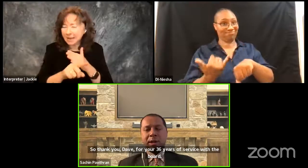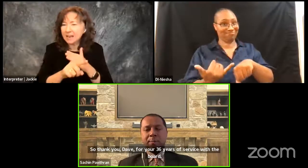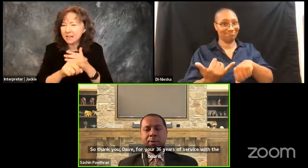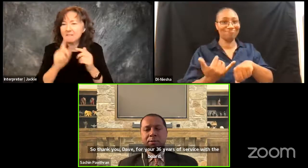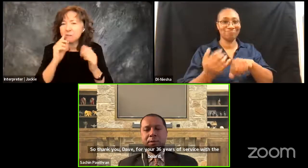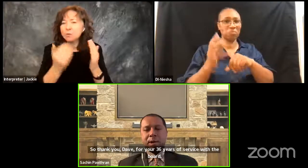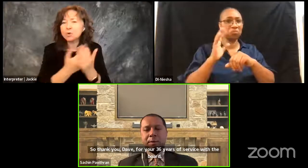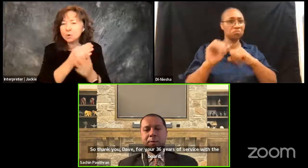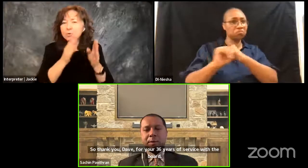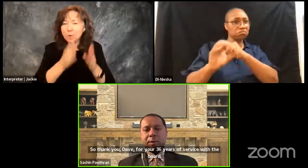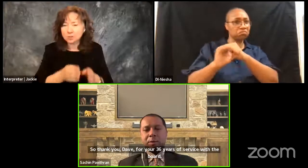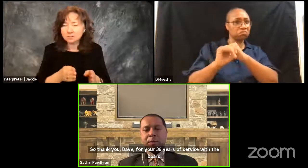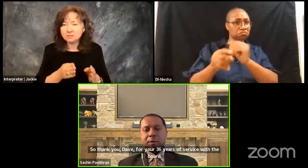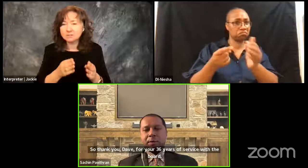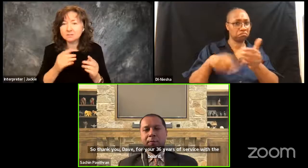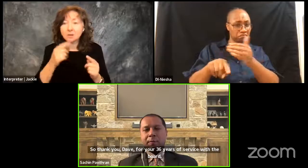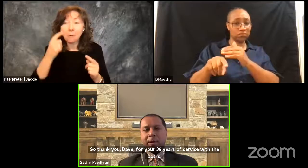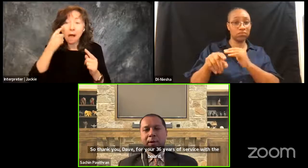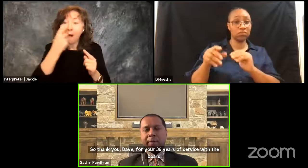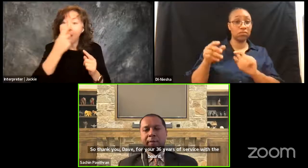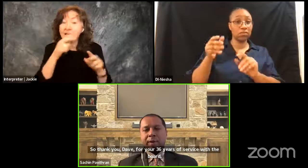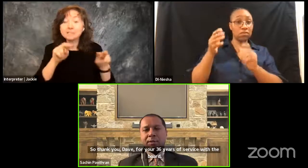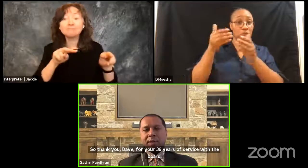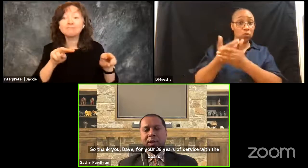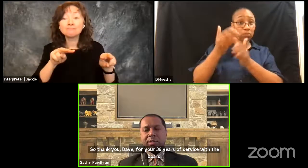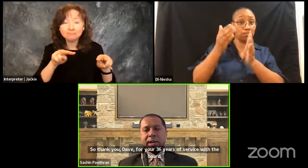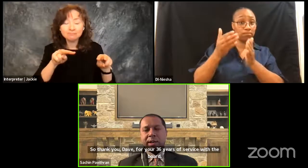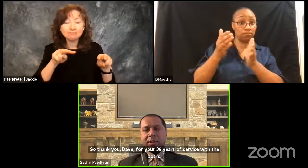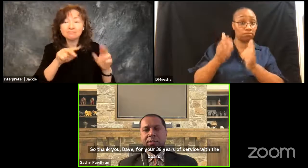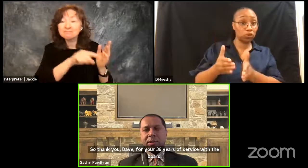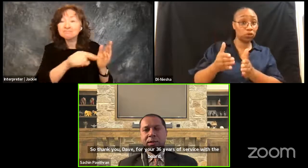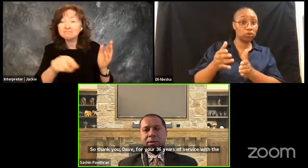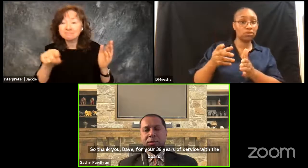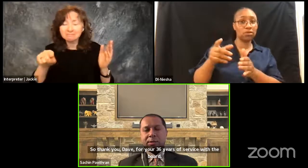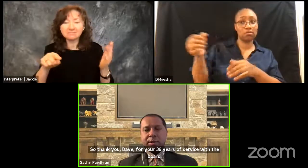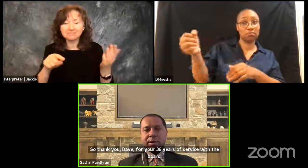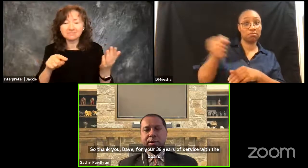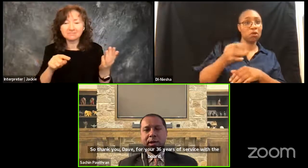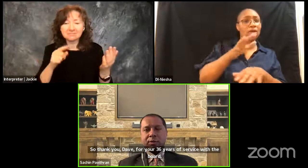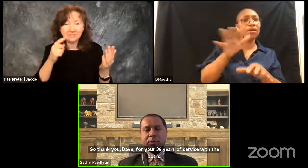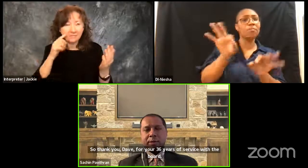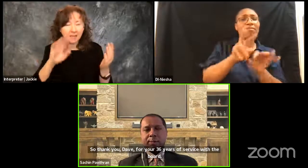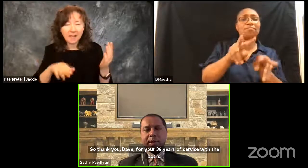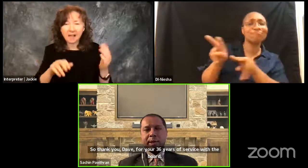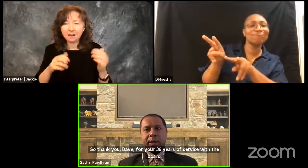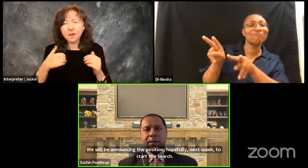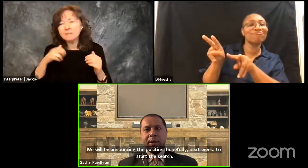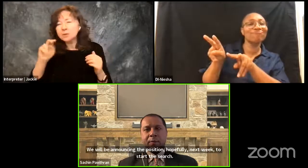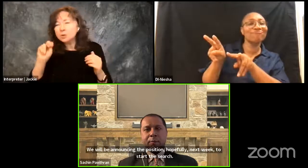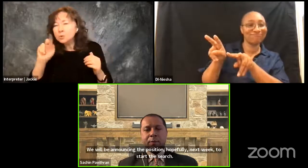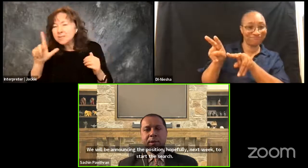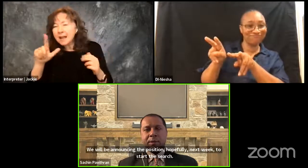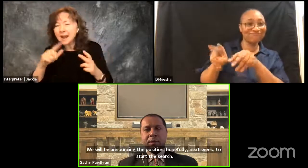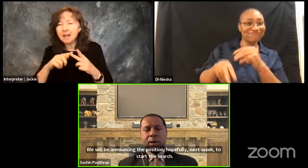And please look out in our various channels, newsletter, and social media, for the job